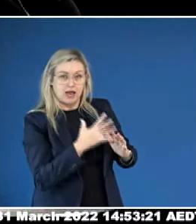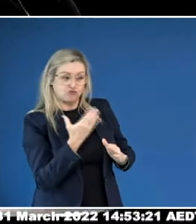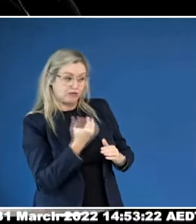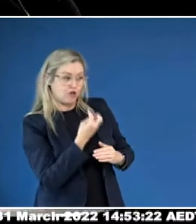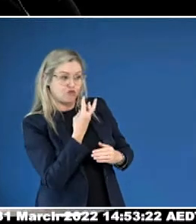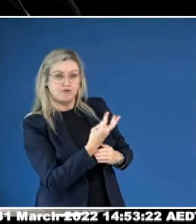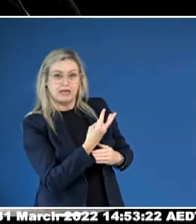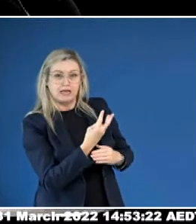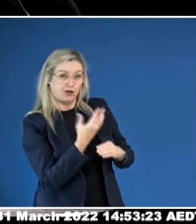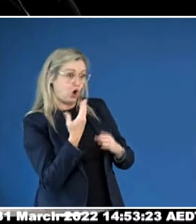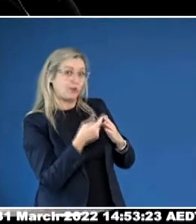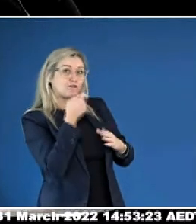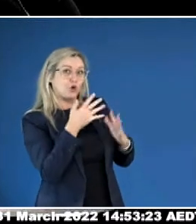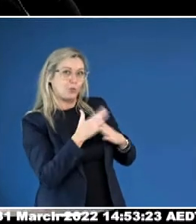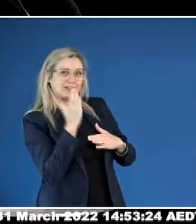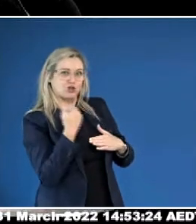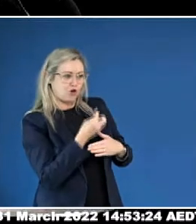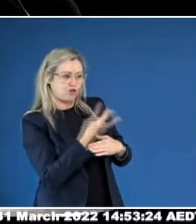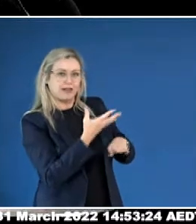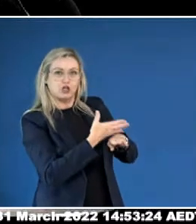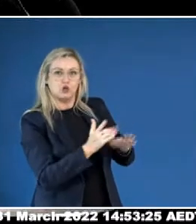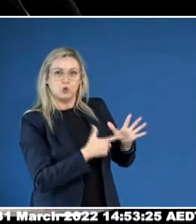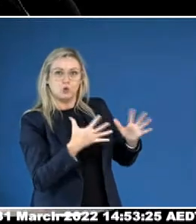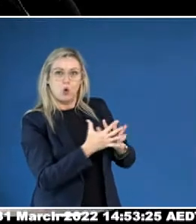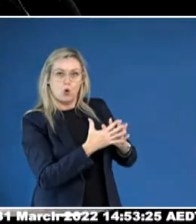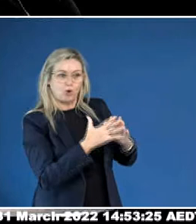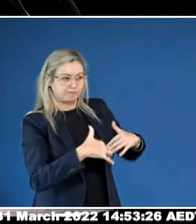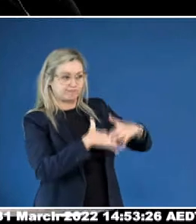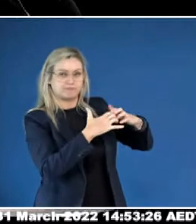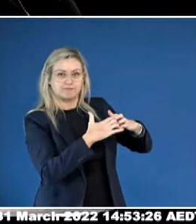weeks ago. It's not only about the definition, it's about the implementation.